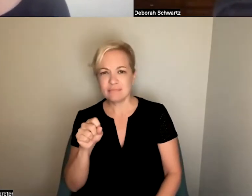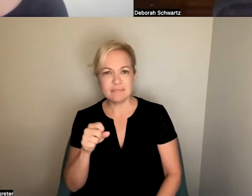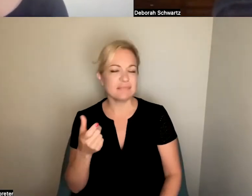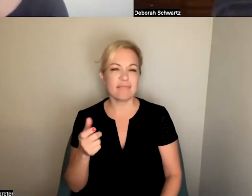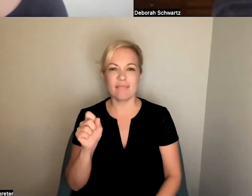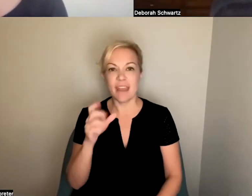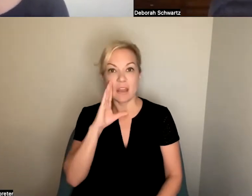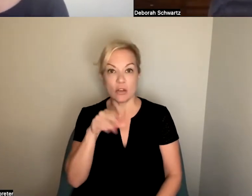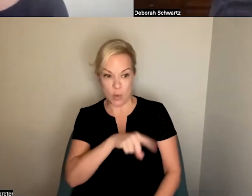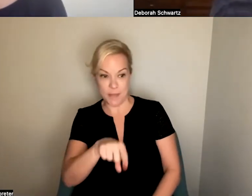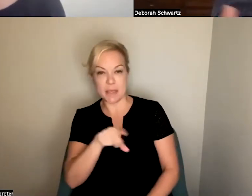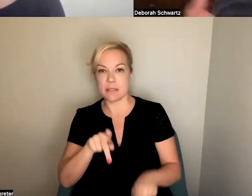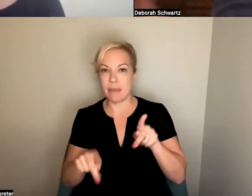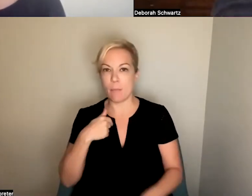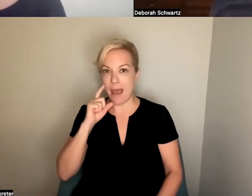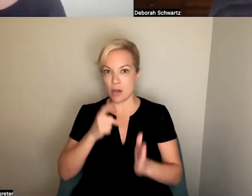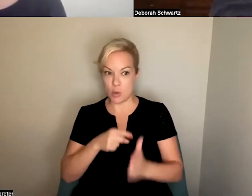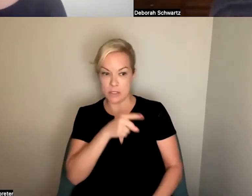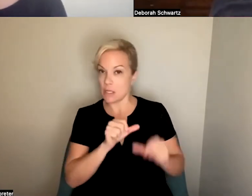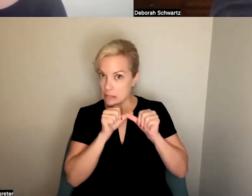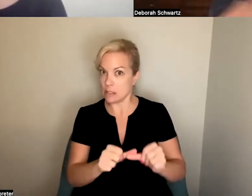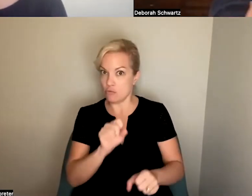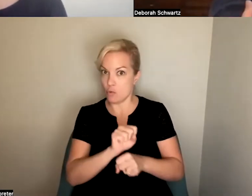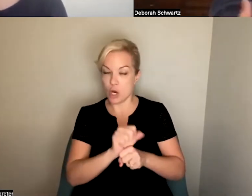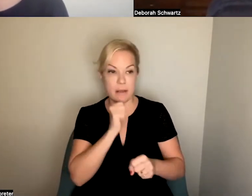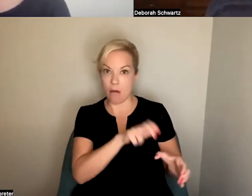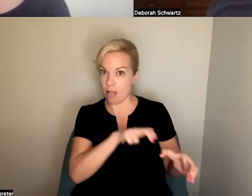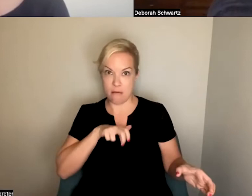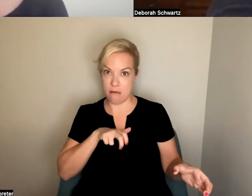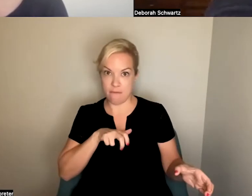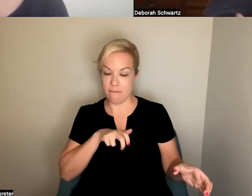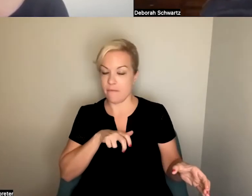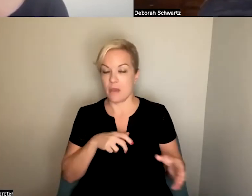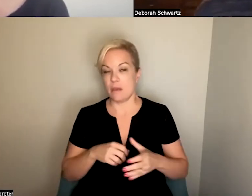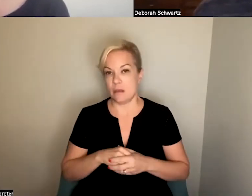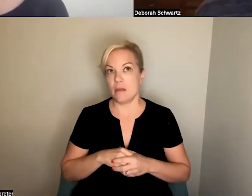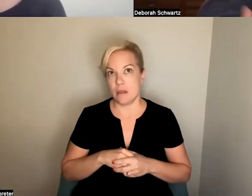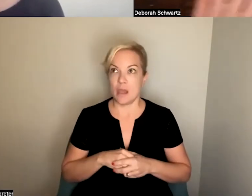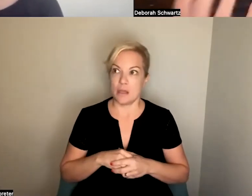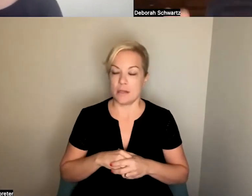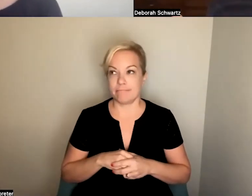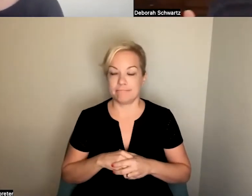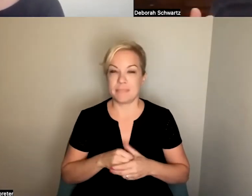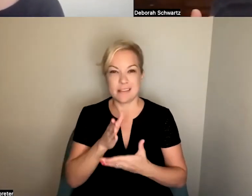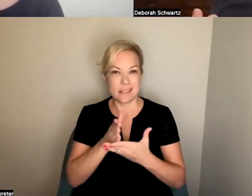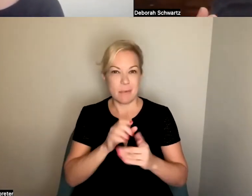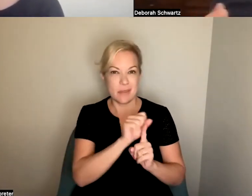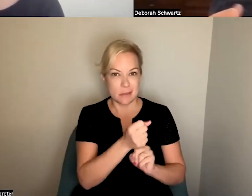did stay and who ultimately, at least in some of the cases I'm thinking about, people were-